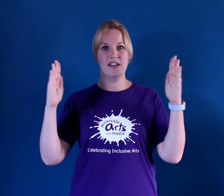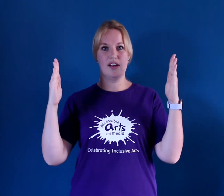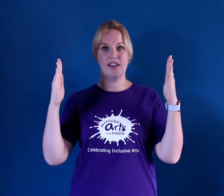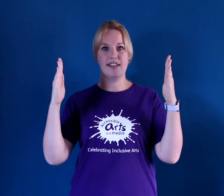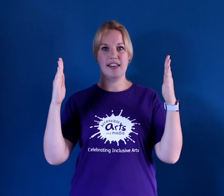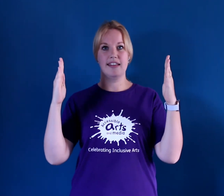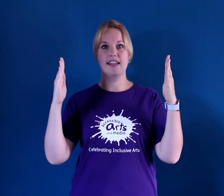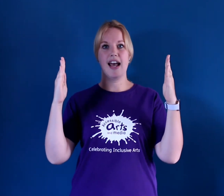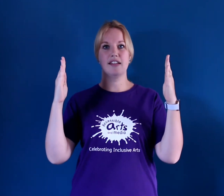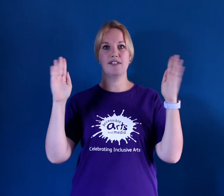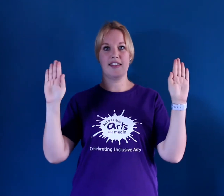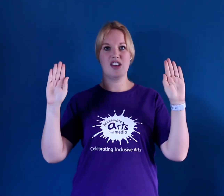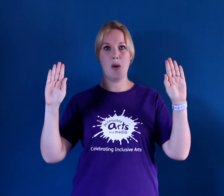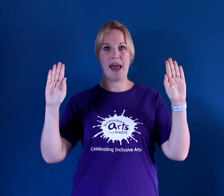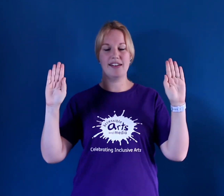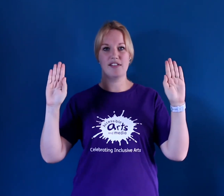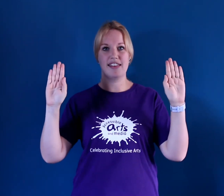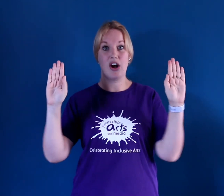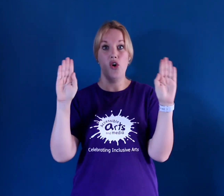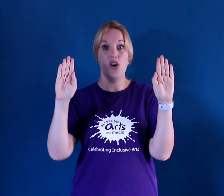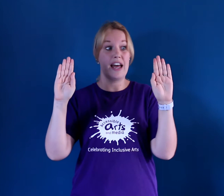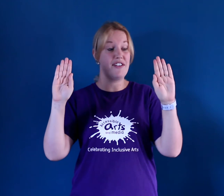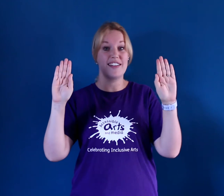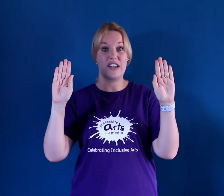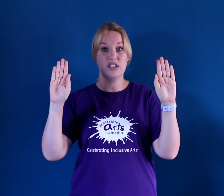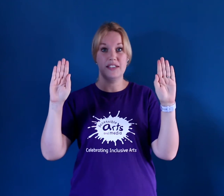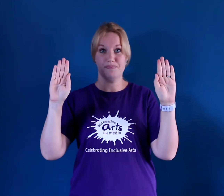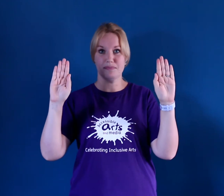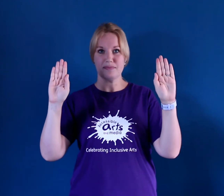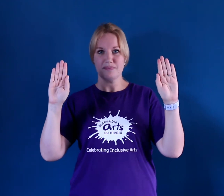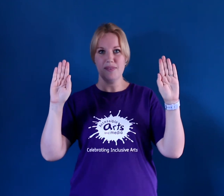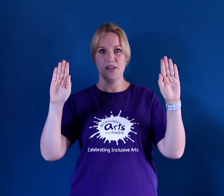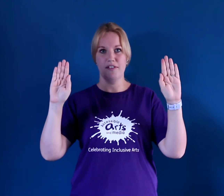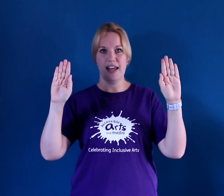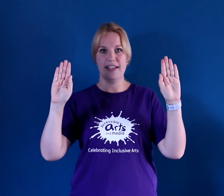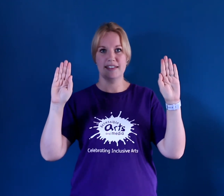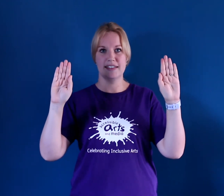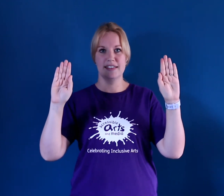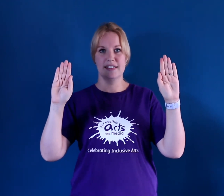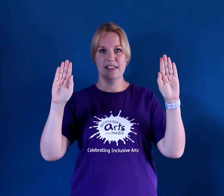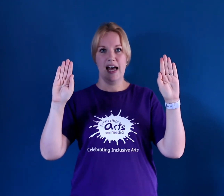so you can see it’s nice and flat, there’s no bends or anything, all of our fingers are touching. So we’ve got a flat hand.